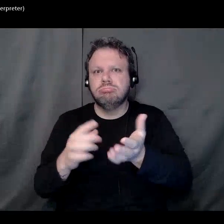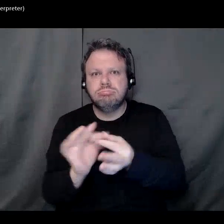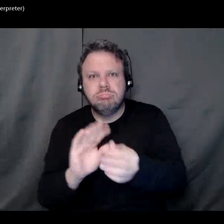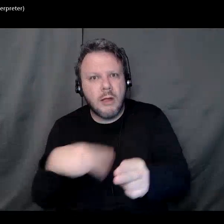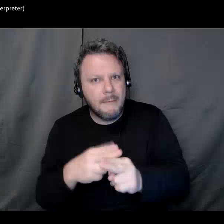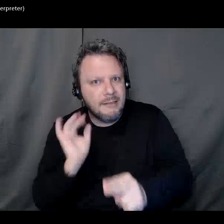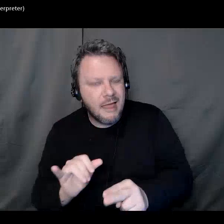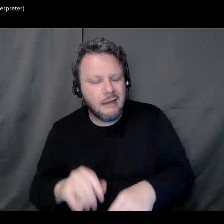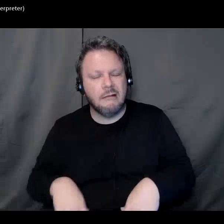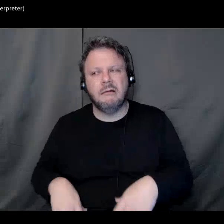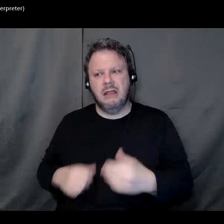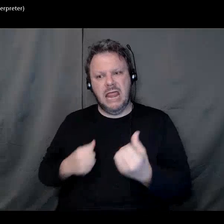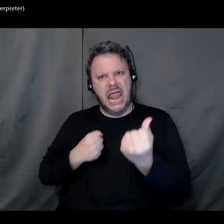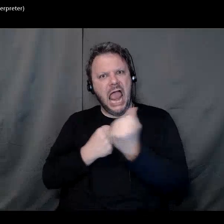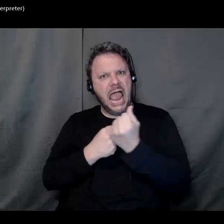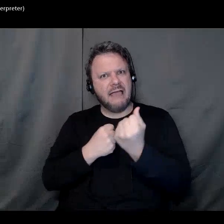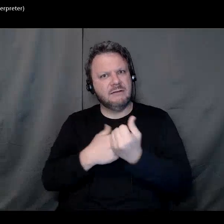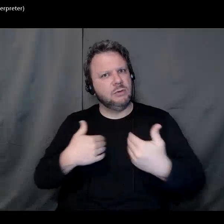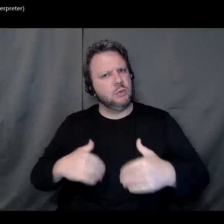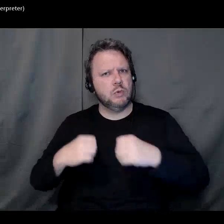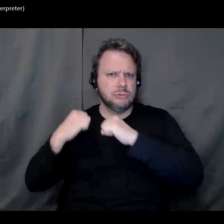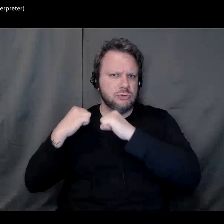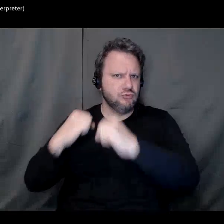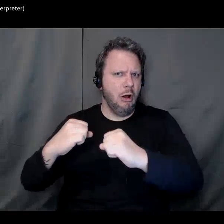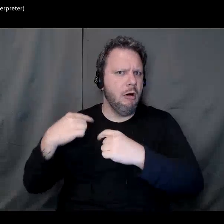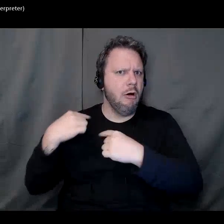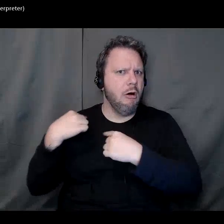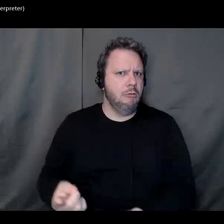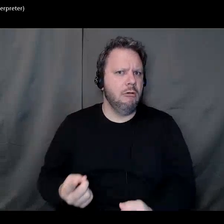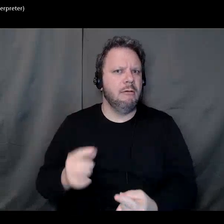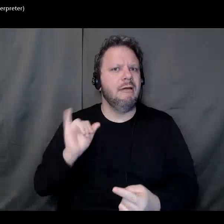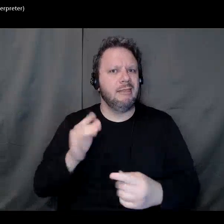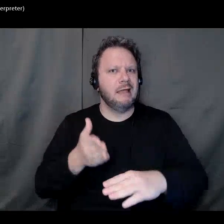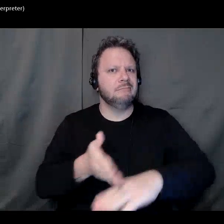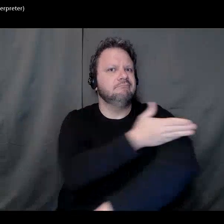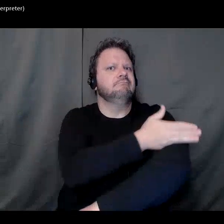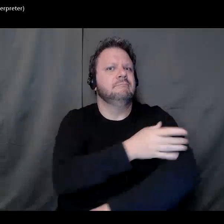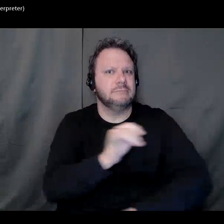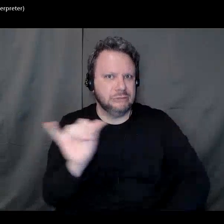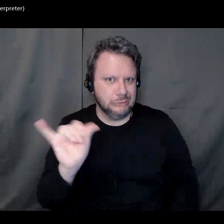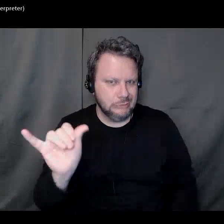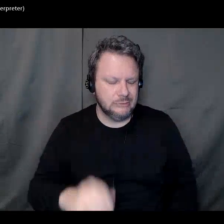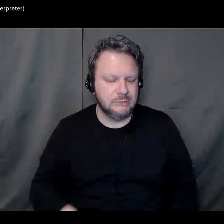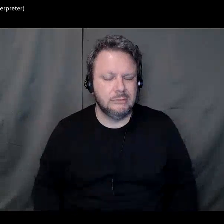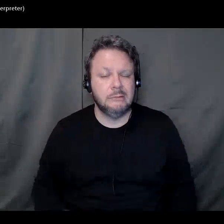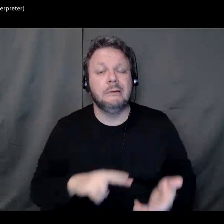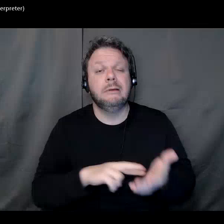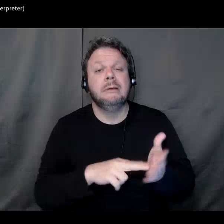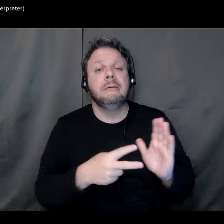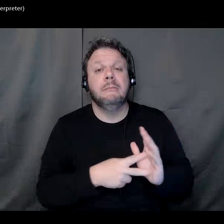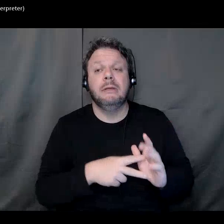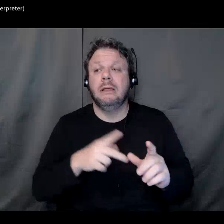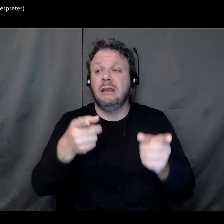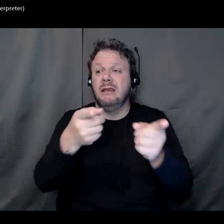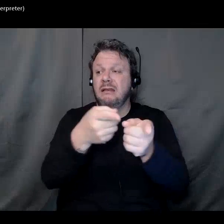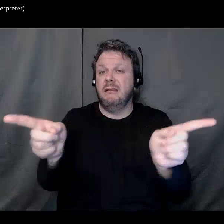And advocacy has been pretty darn strong. That's going up too. Meaning when people understand what's at stake.